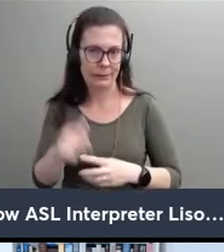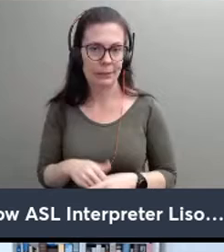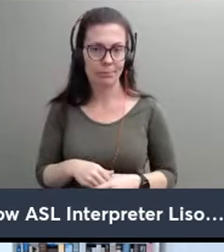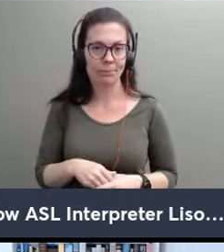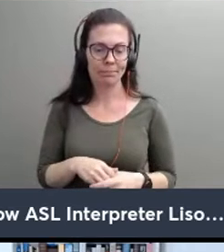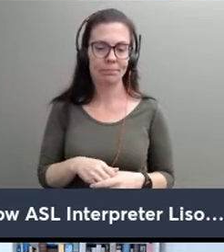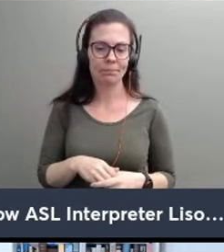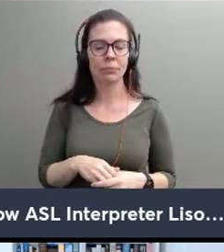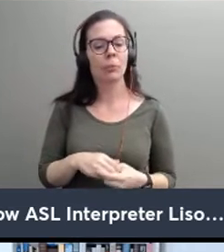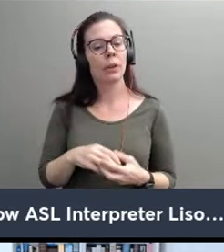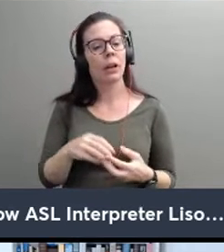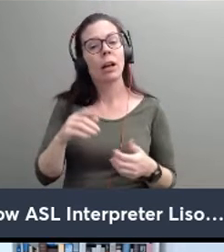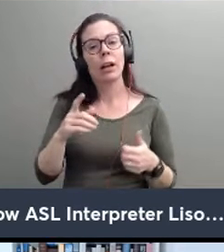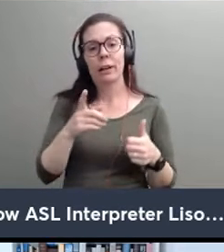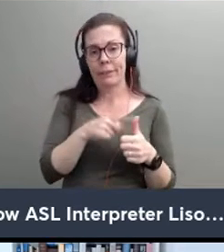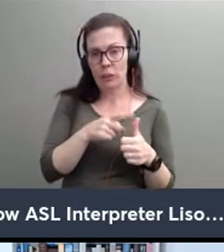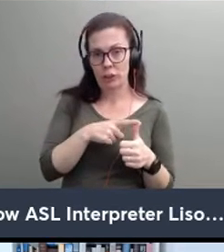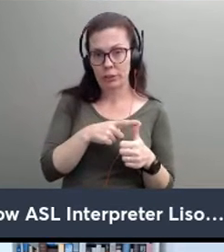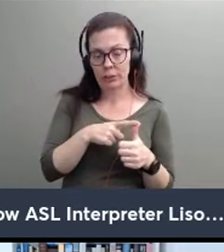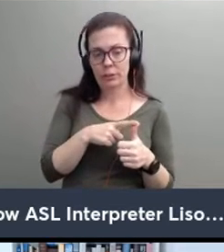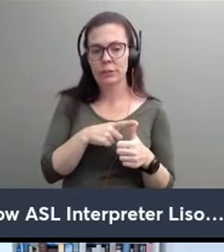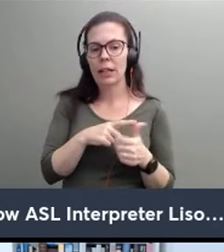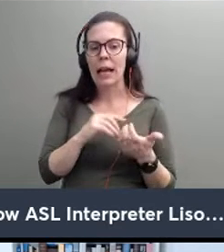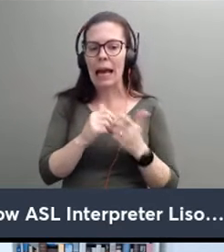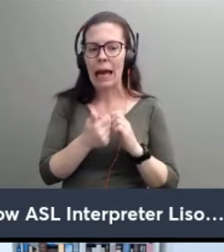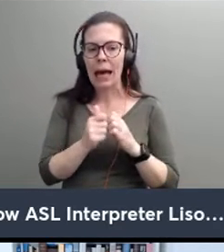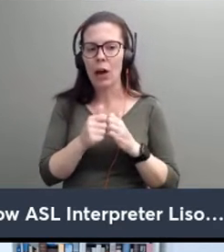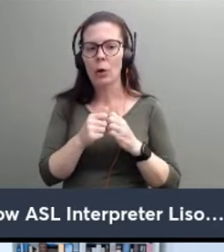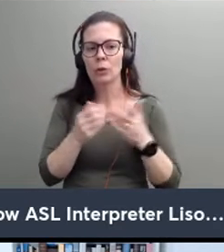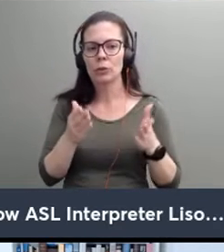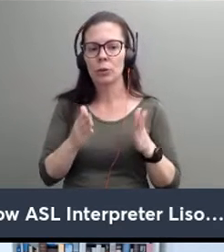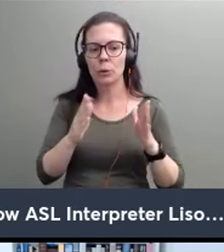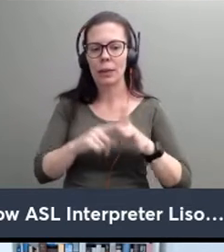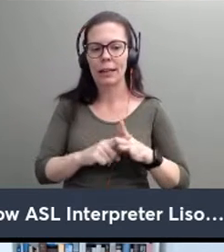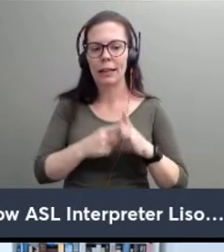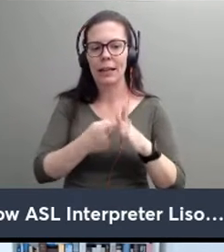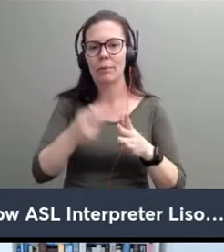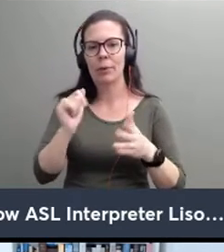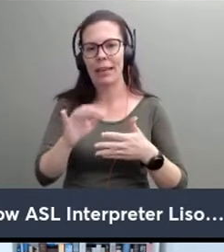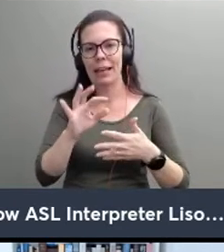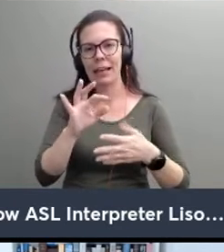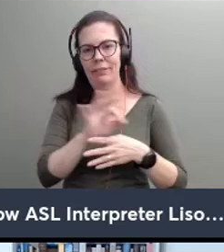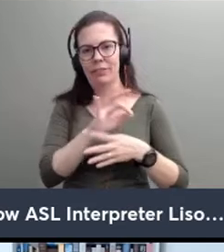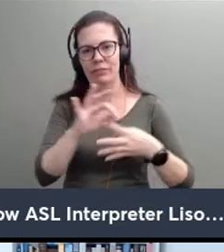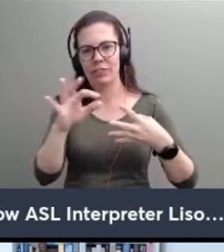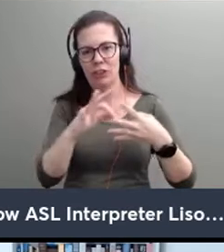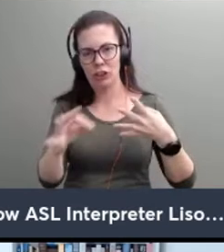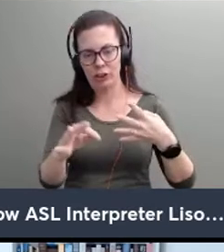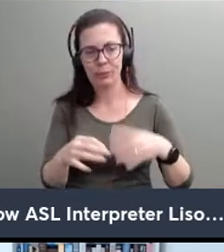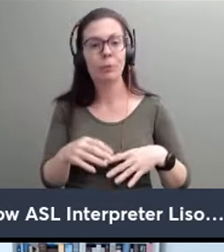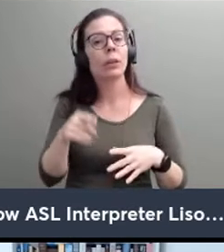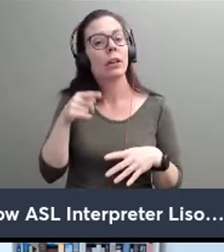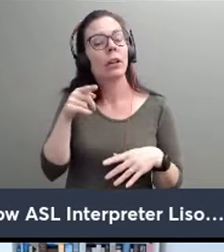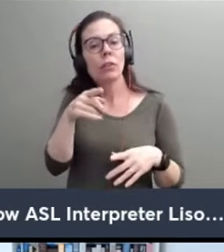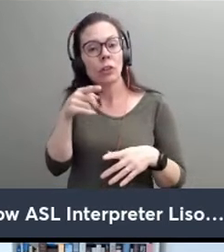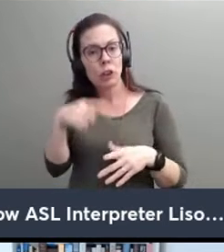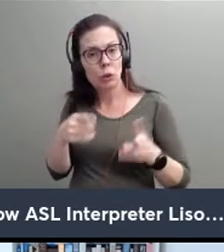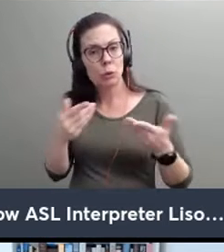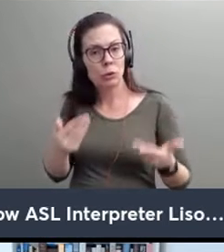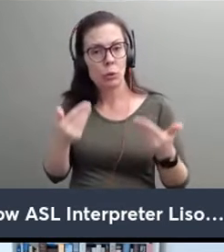So first let me talk to you about how to enable this feature. So, in order for you to enable this feature,